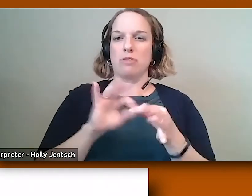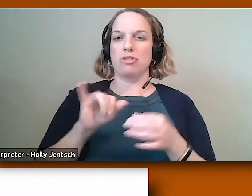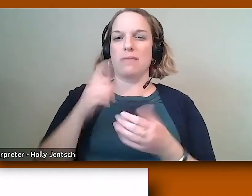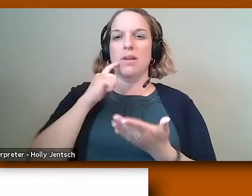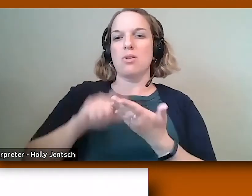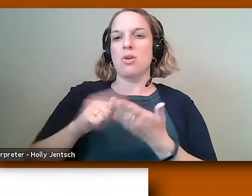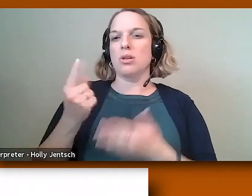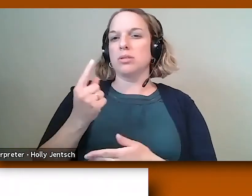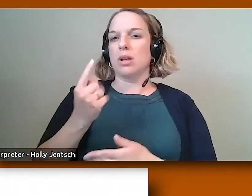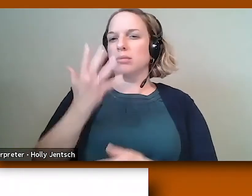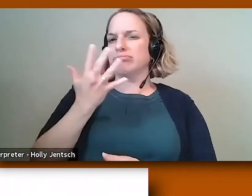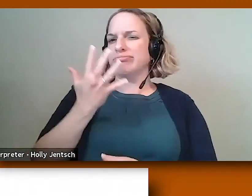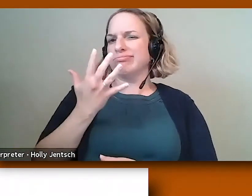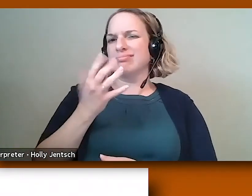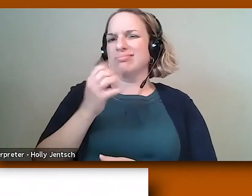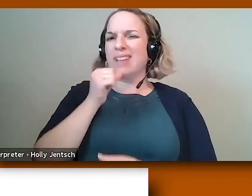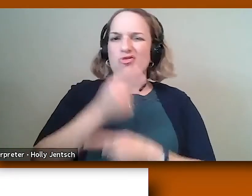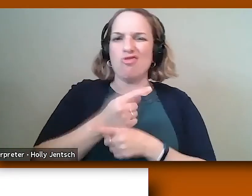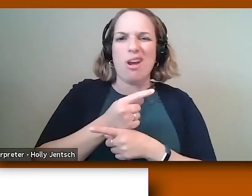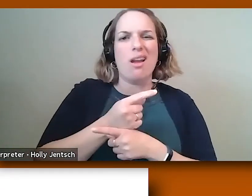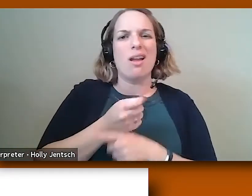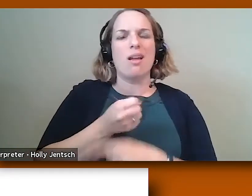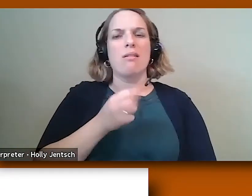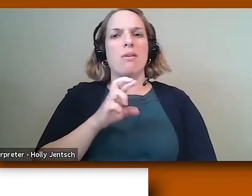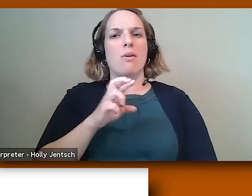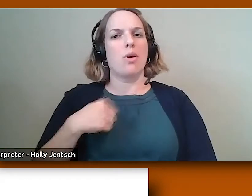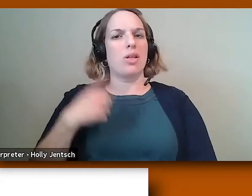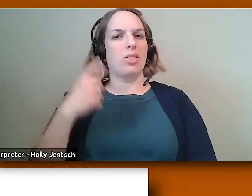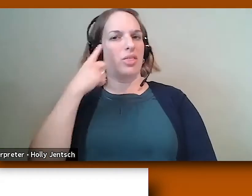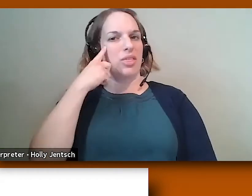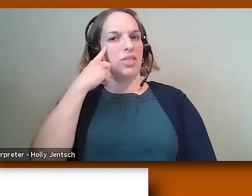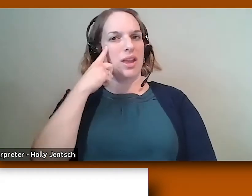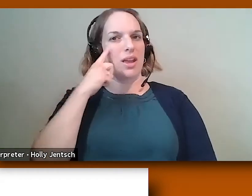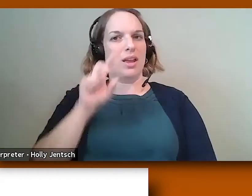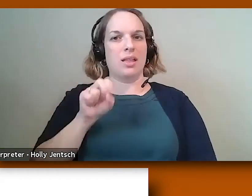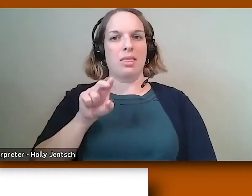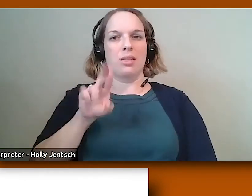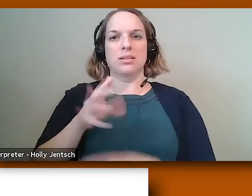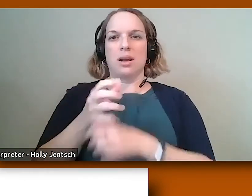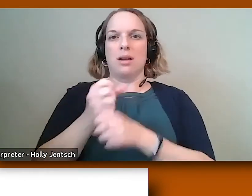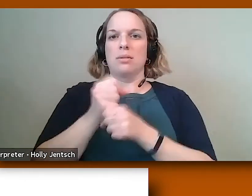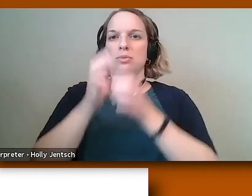if they see something that looks wrong or they believe, for whatever reason, that